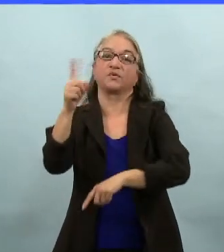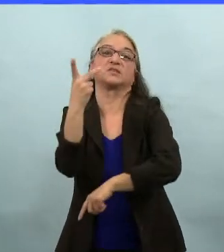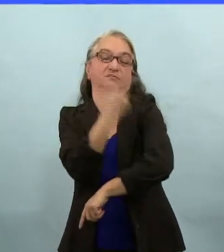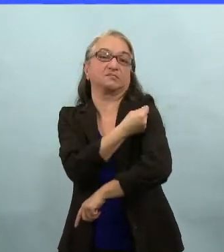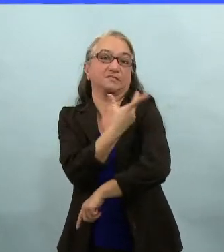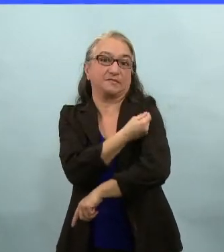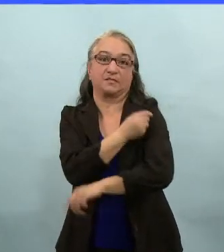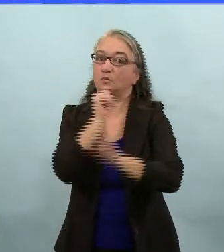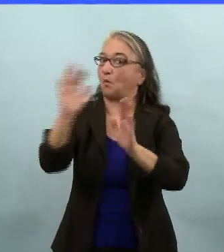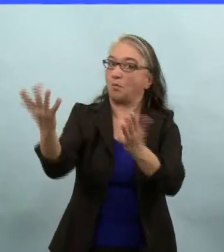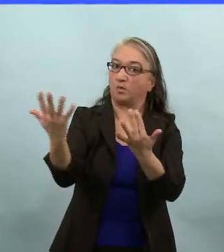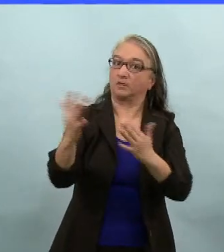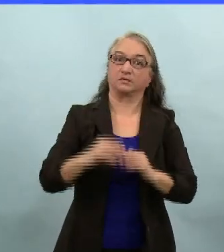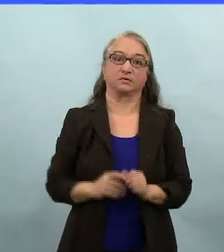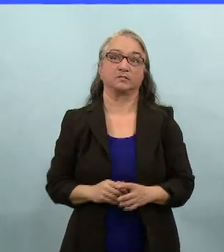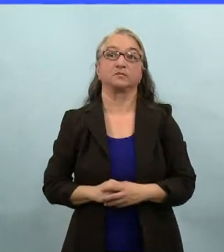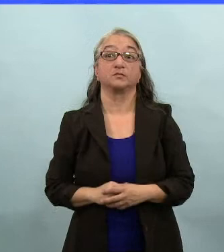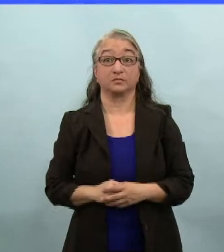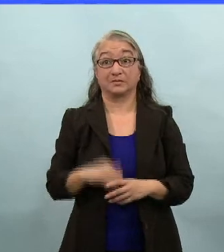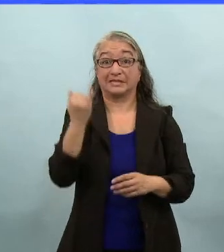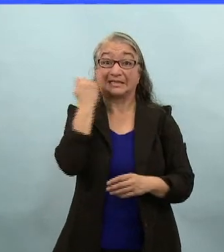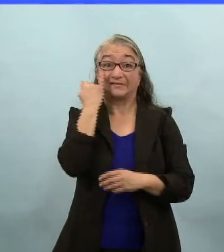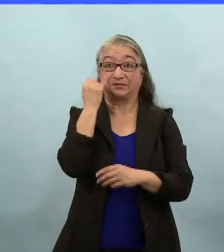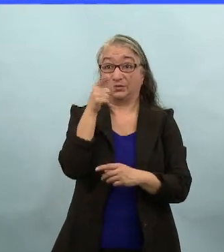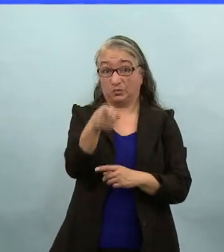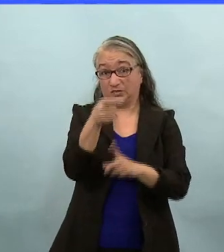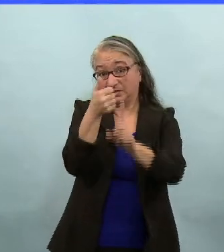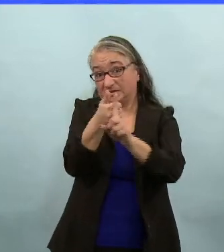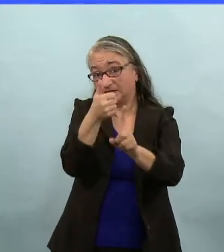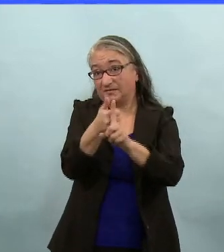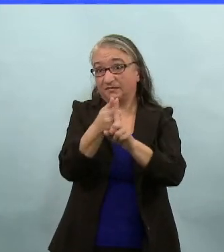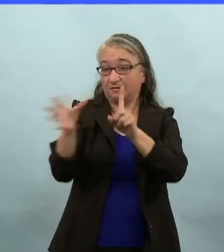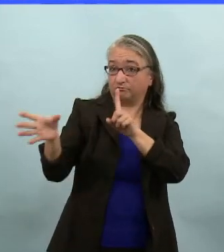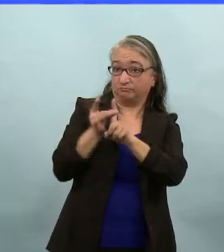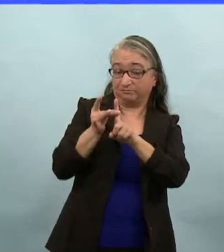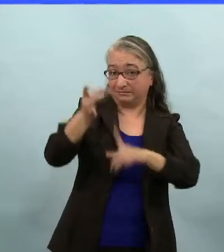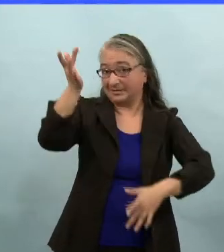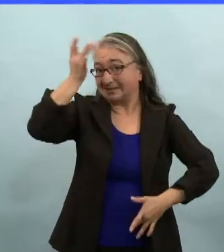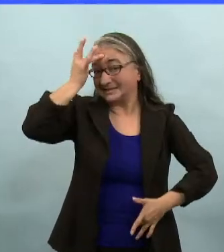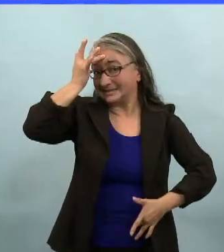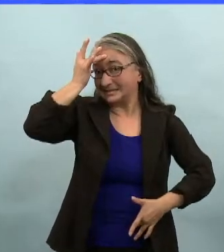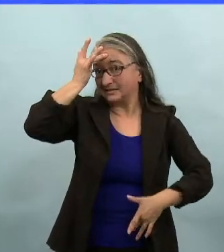infection you don't have symptoms you finished your isolation before coming to any of our clinics